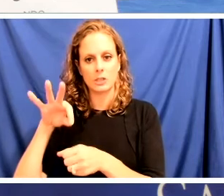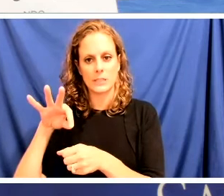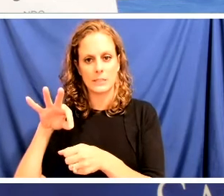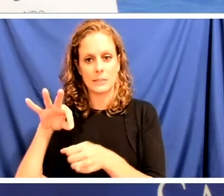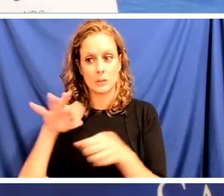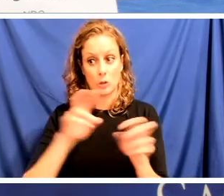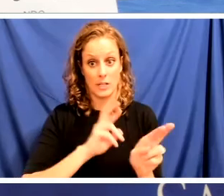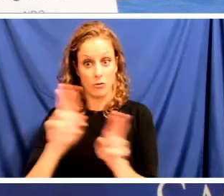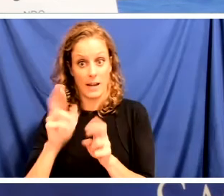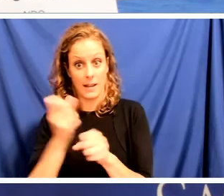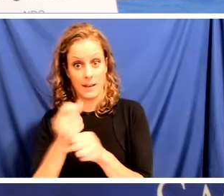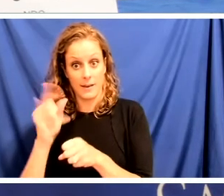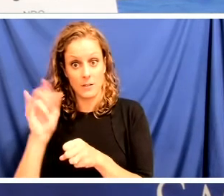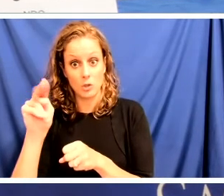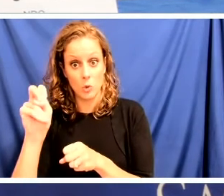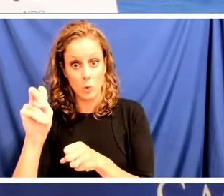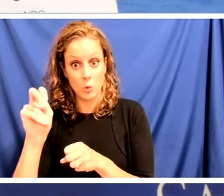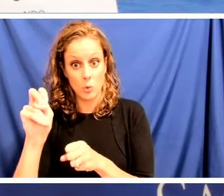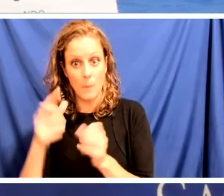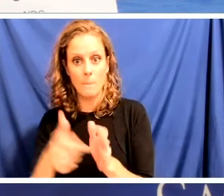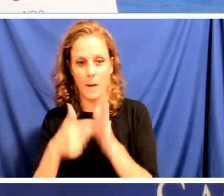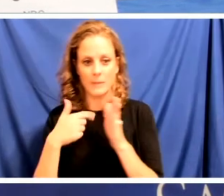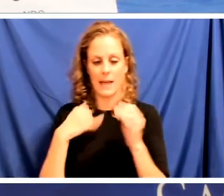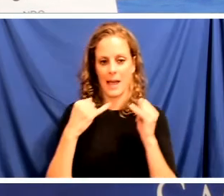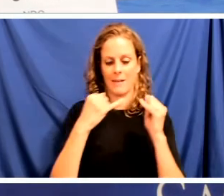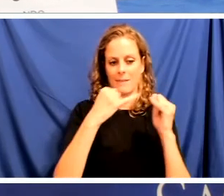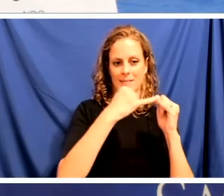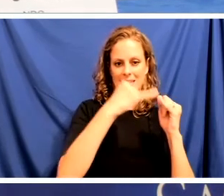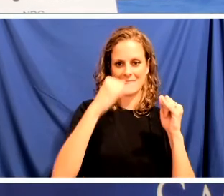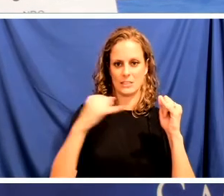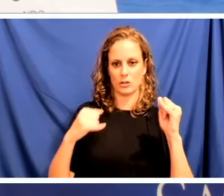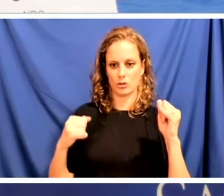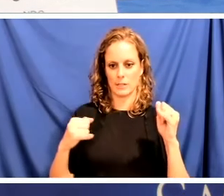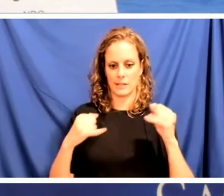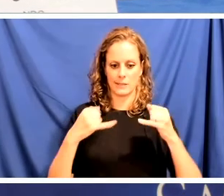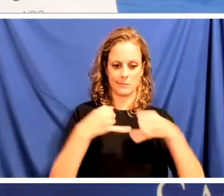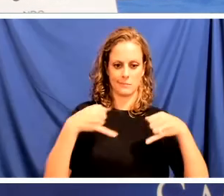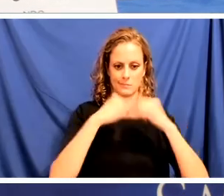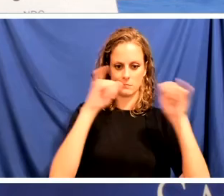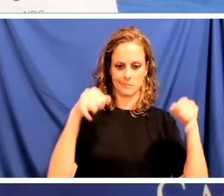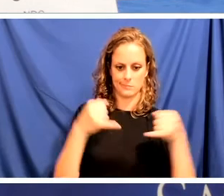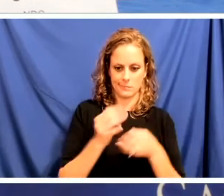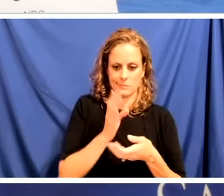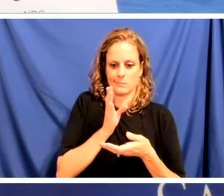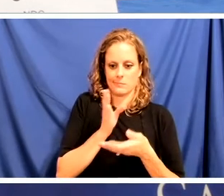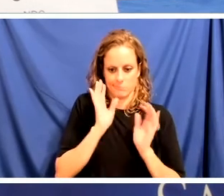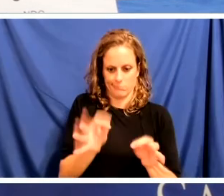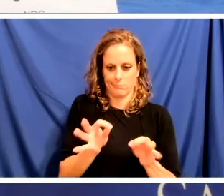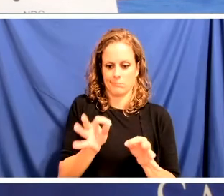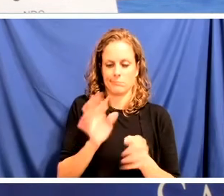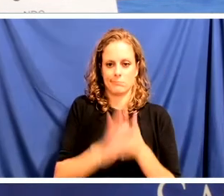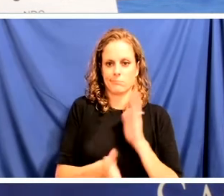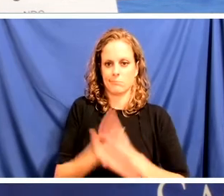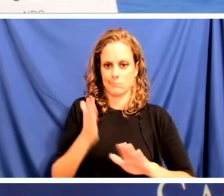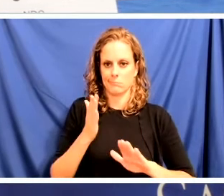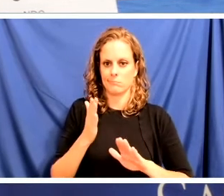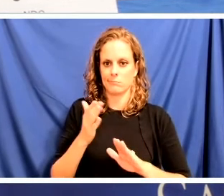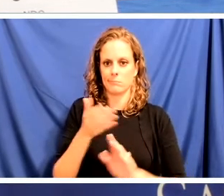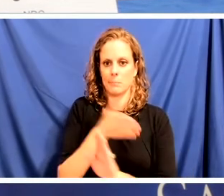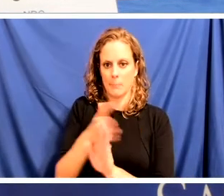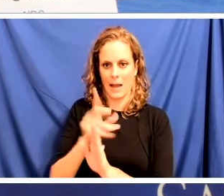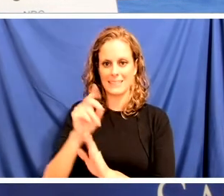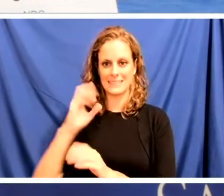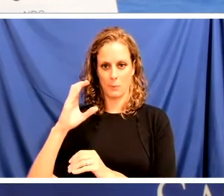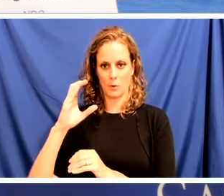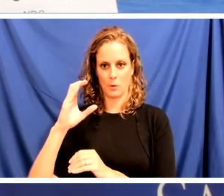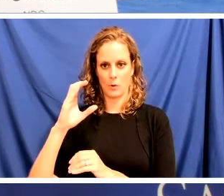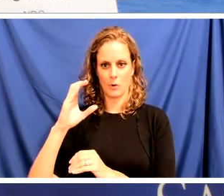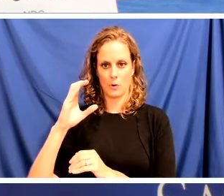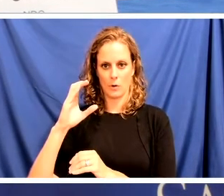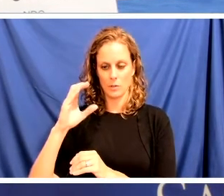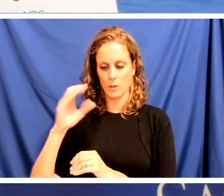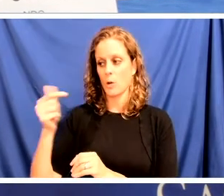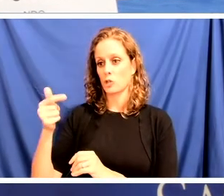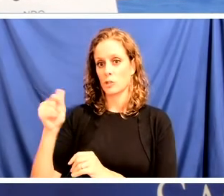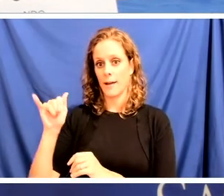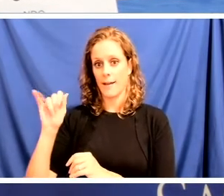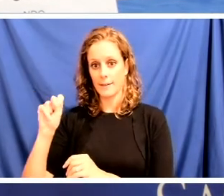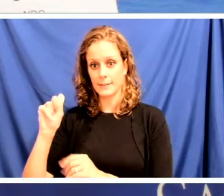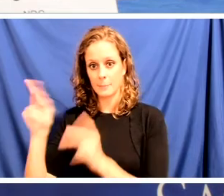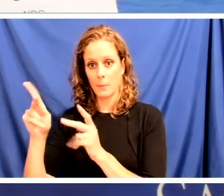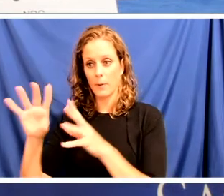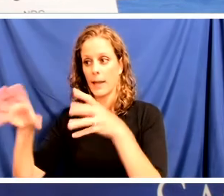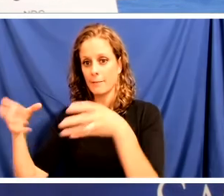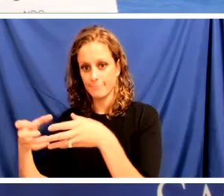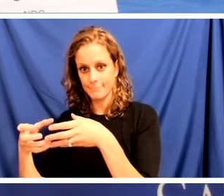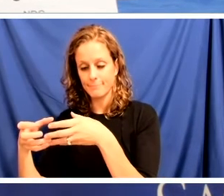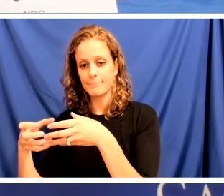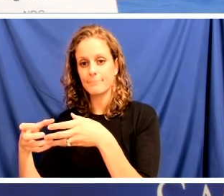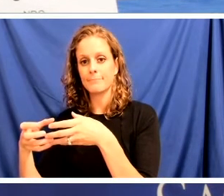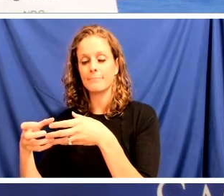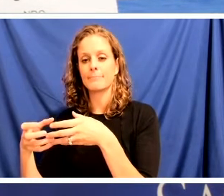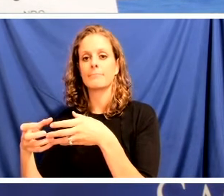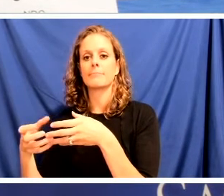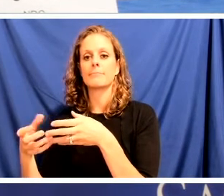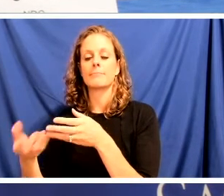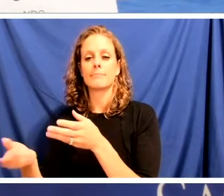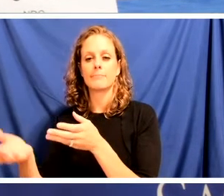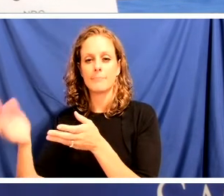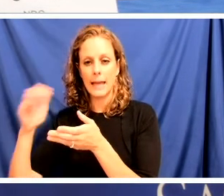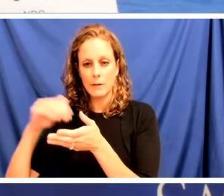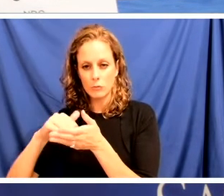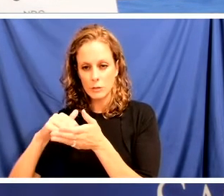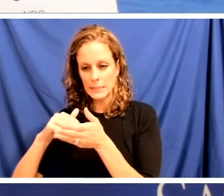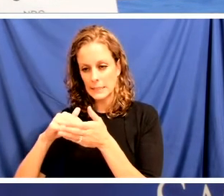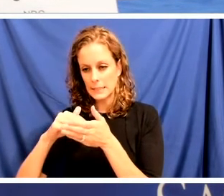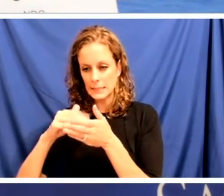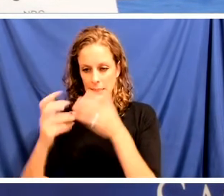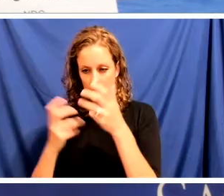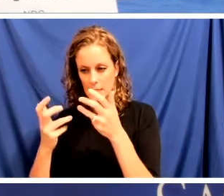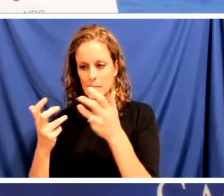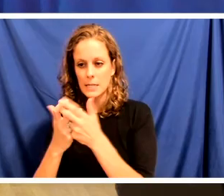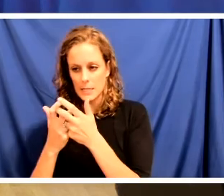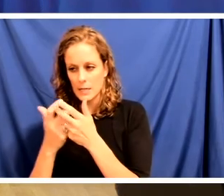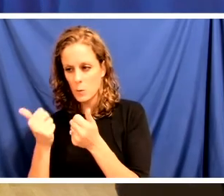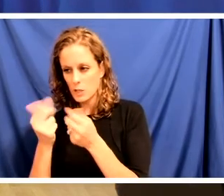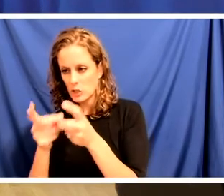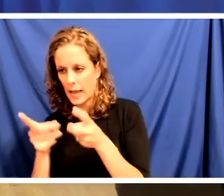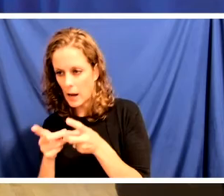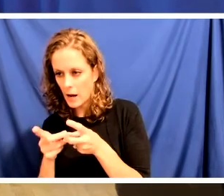These districts, need to be completed in December so folks like Courtney can get their GIs people together and start re re precinct in the county and figuring out where everybody goes as far as districts are concerned.